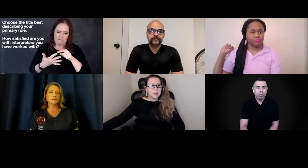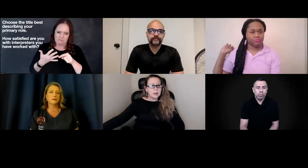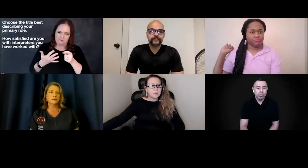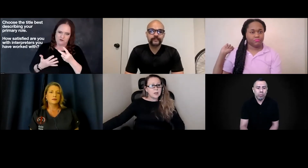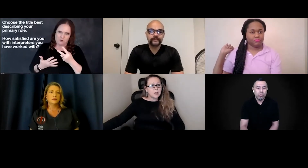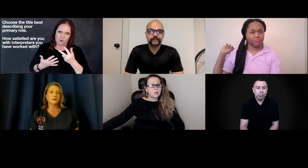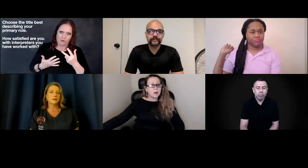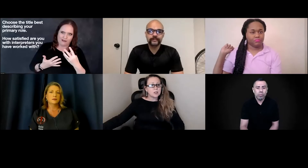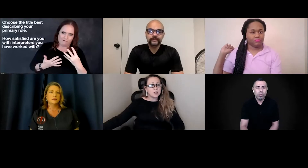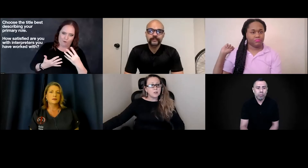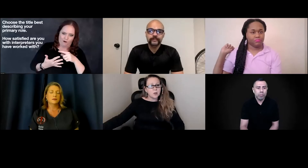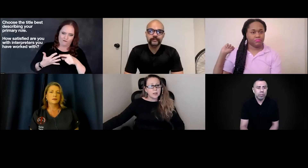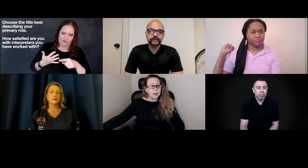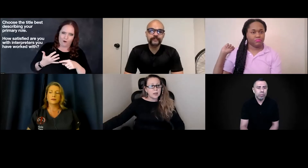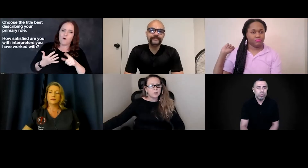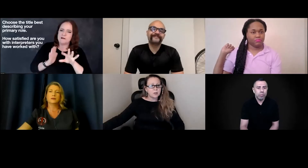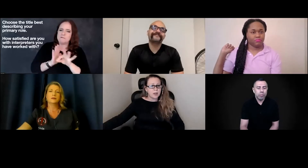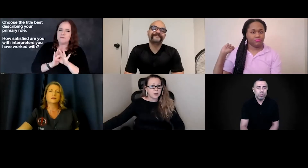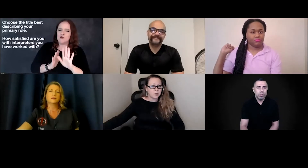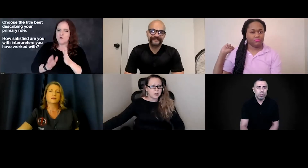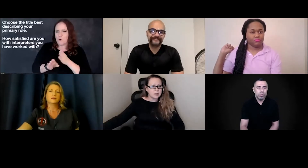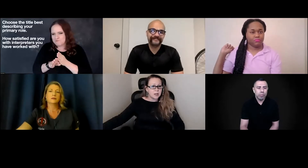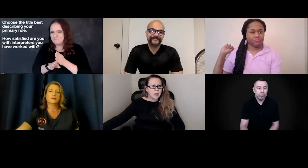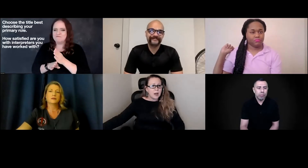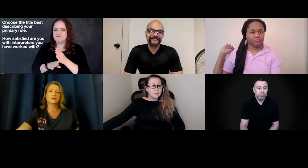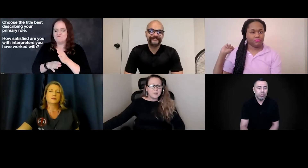Maybe you find yourself falling in a handful of categories.